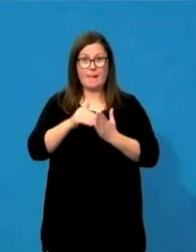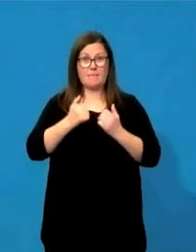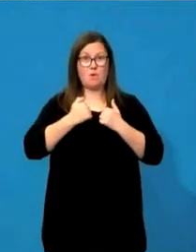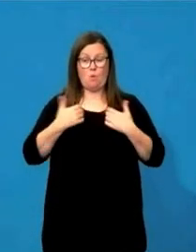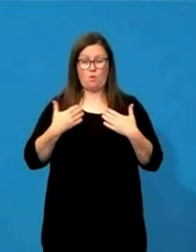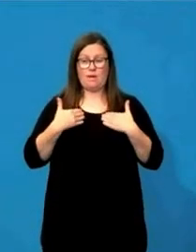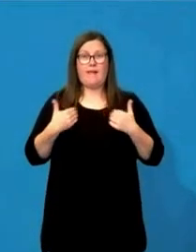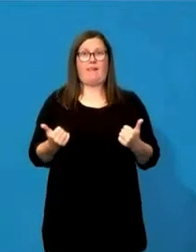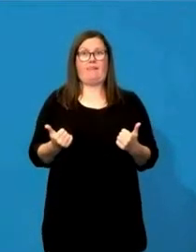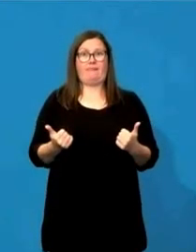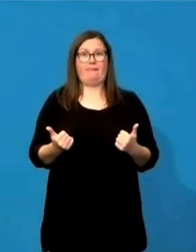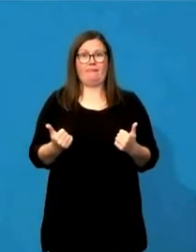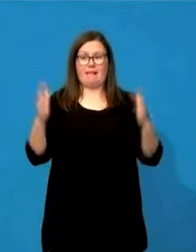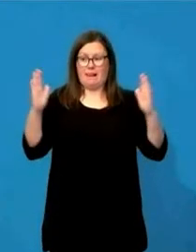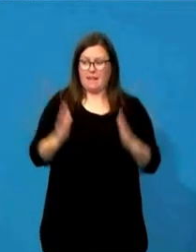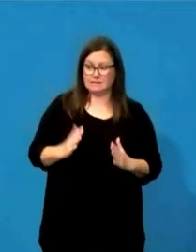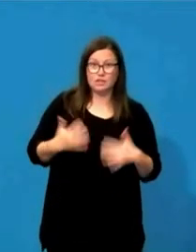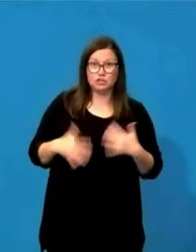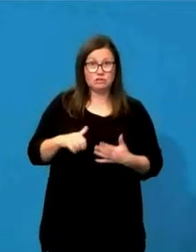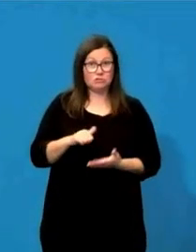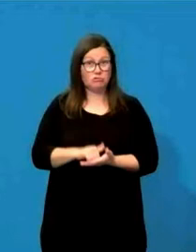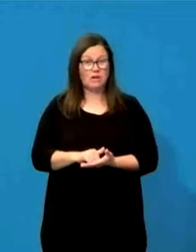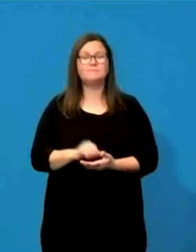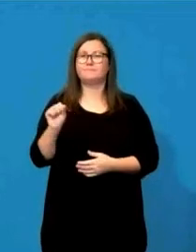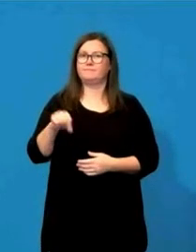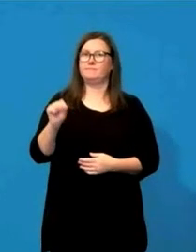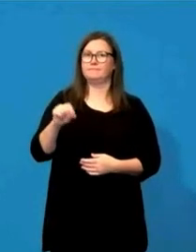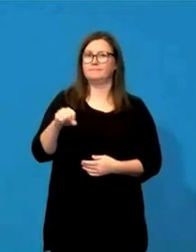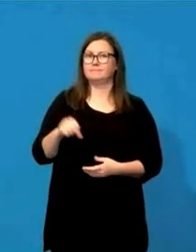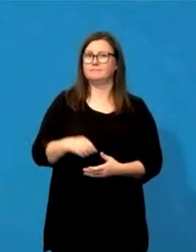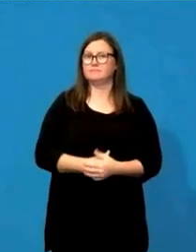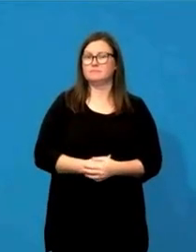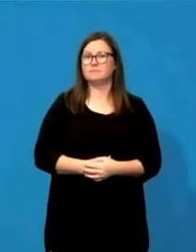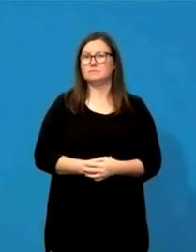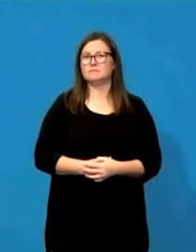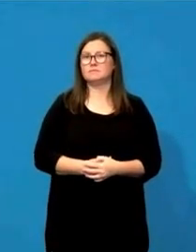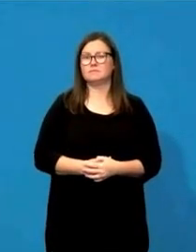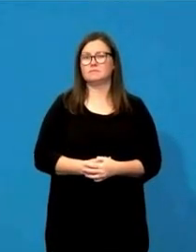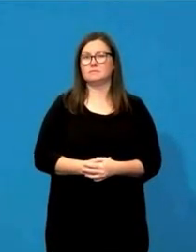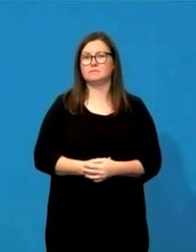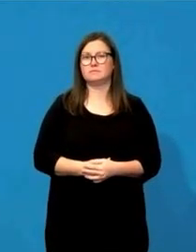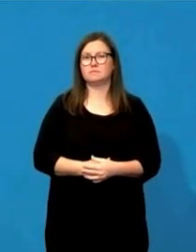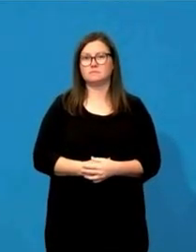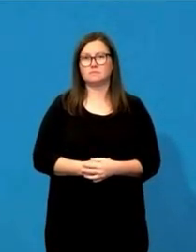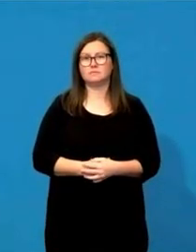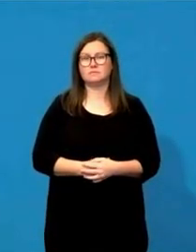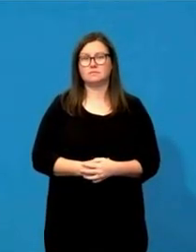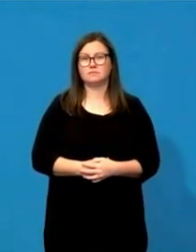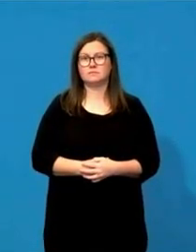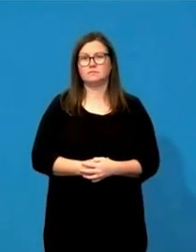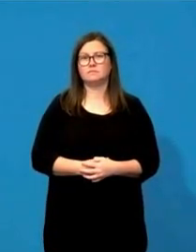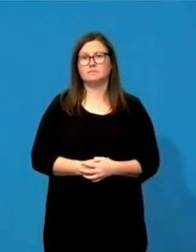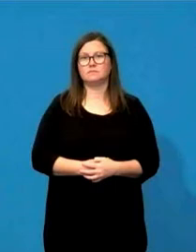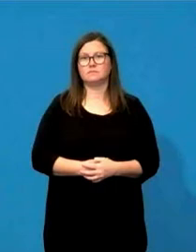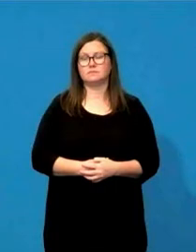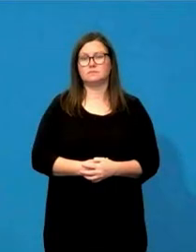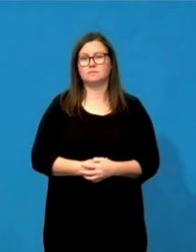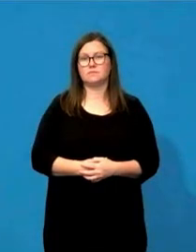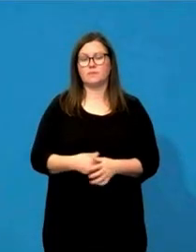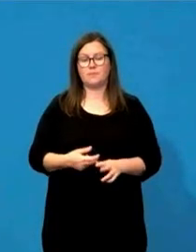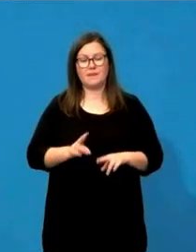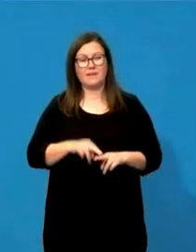Would it make a difference if you had been living a larger city or town, as